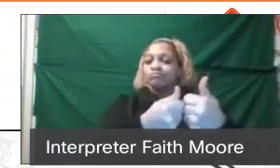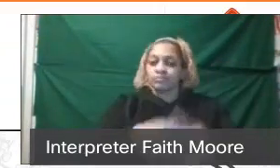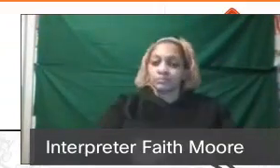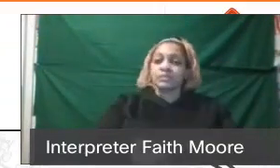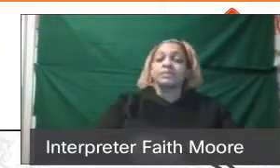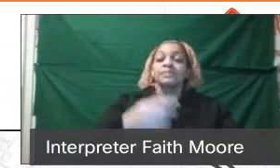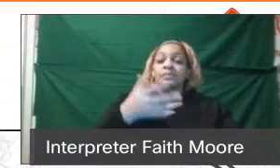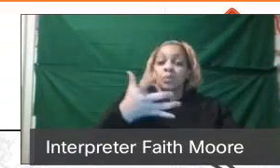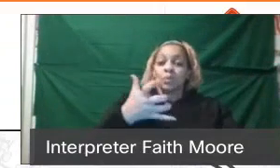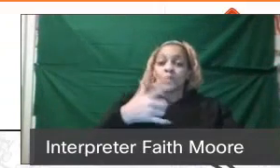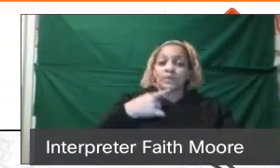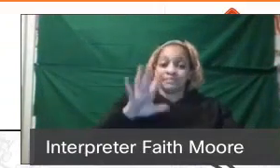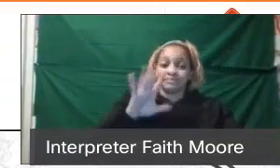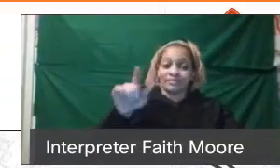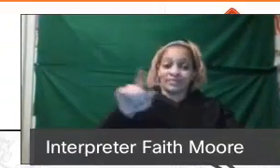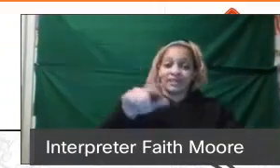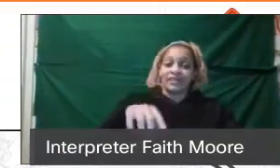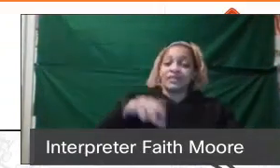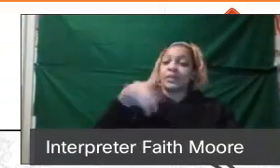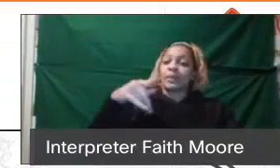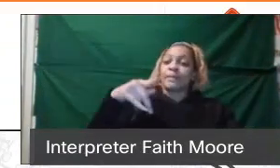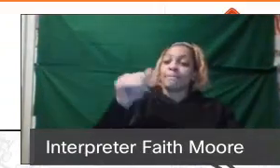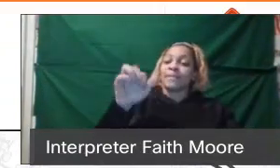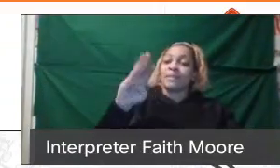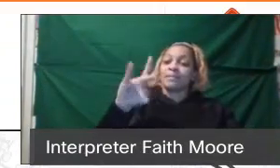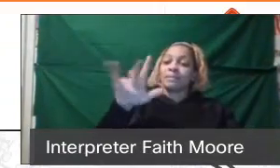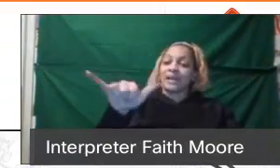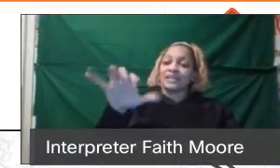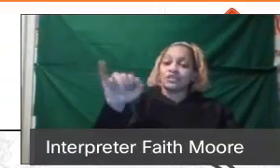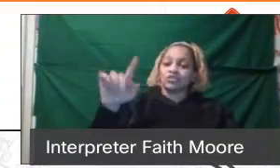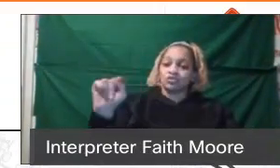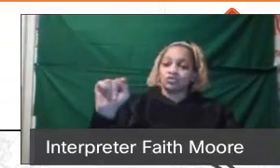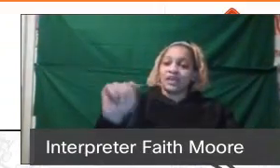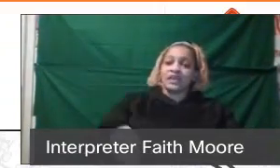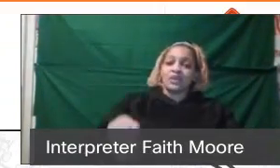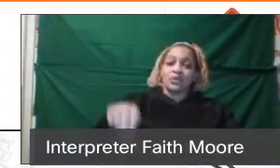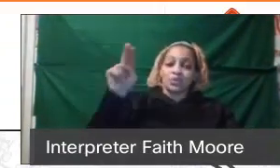Of the street, which would be 6 spaces and then again, immediately north of them during.